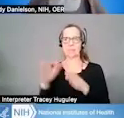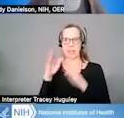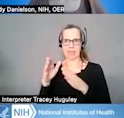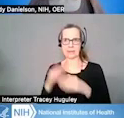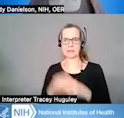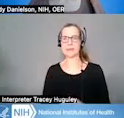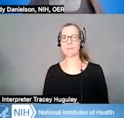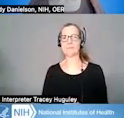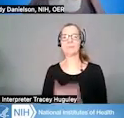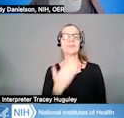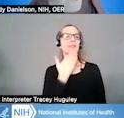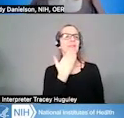Julia Slutsman: Thank you, Cindy.